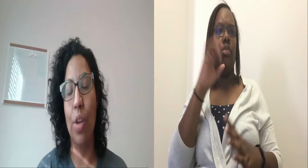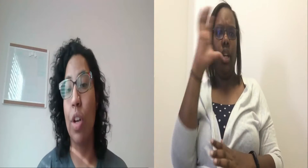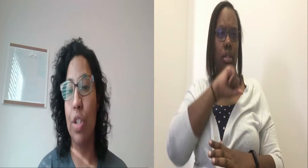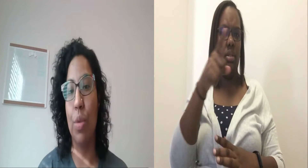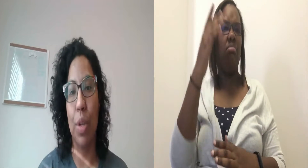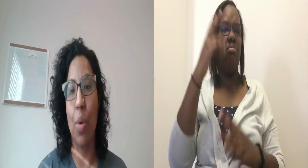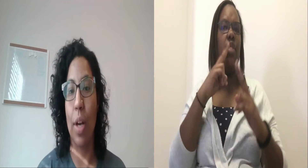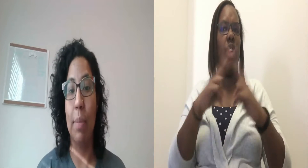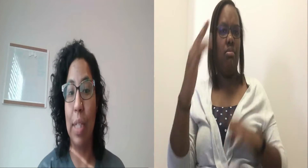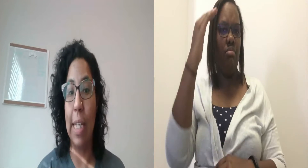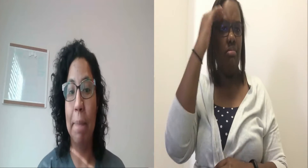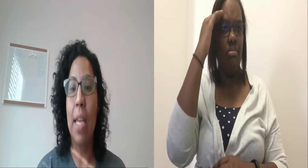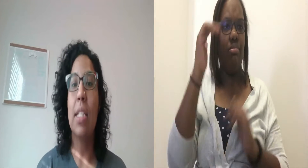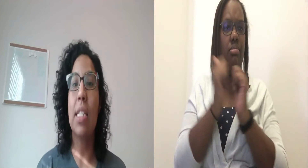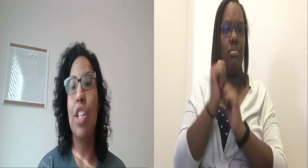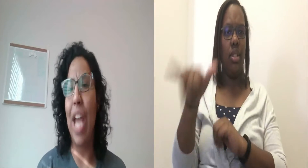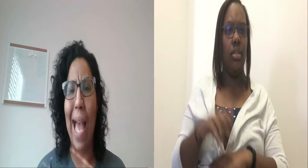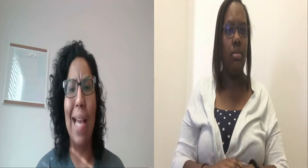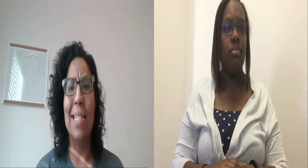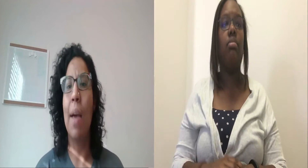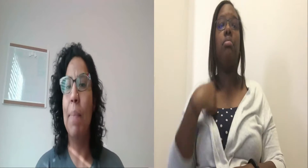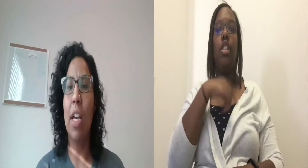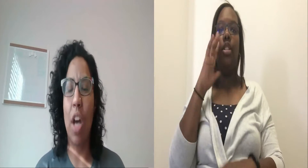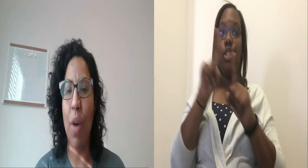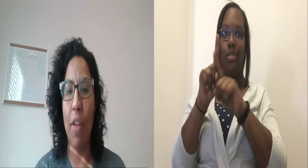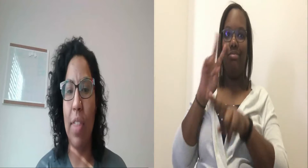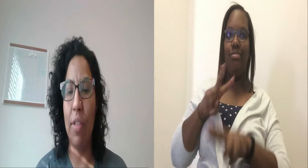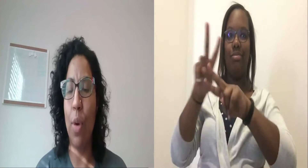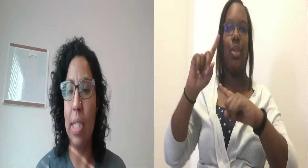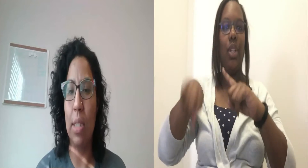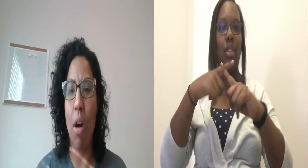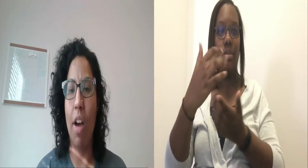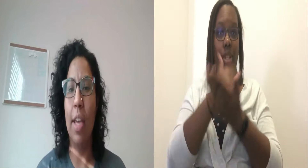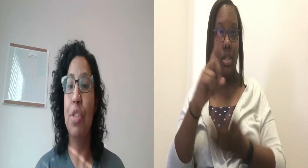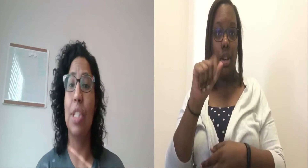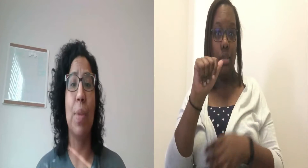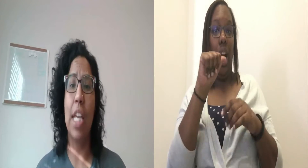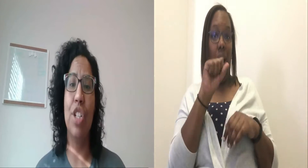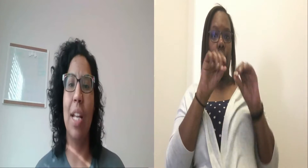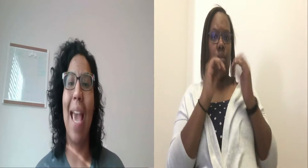your consumers or community such as being a non-profit that focuses on transportation